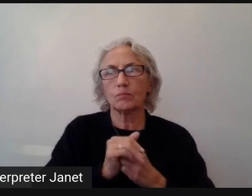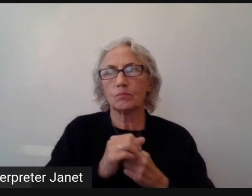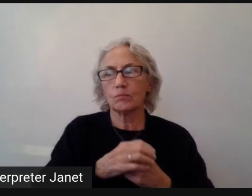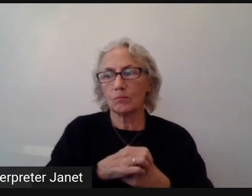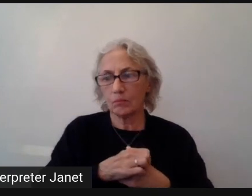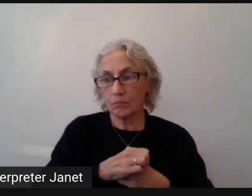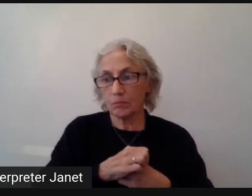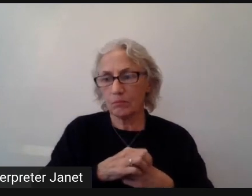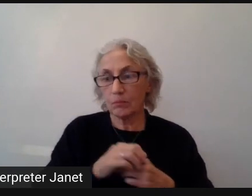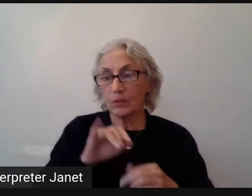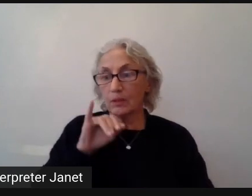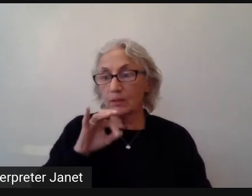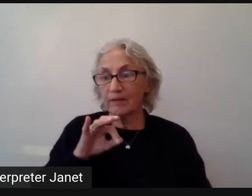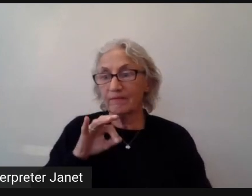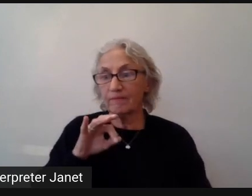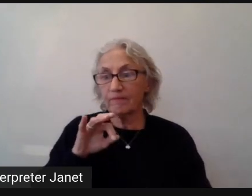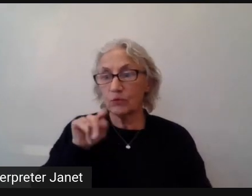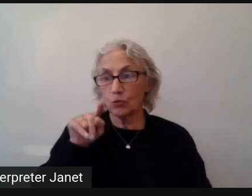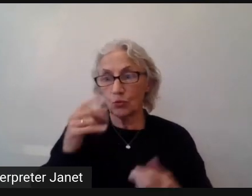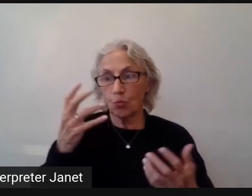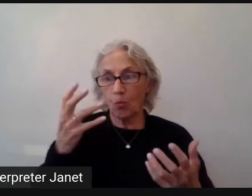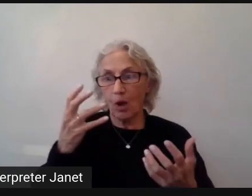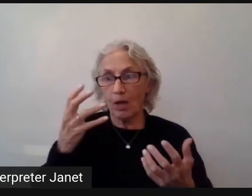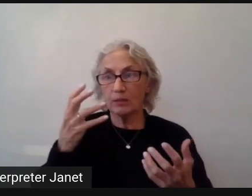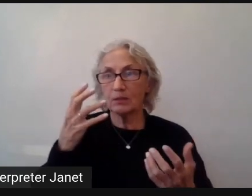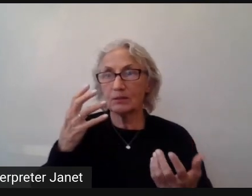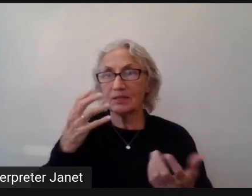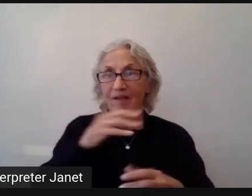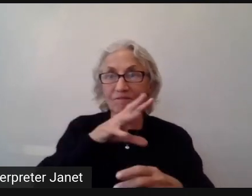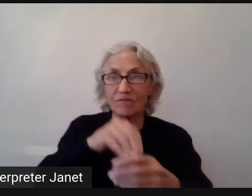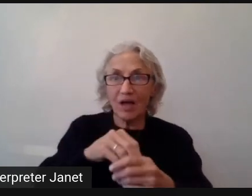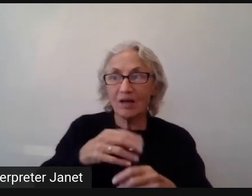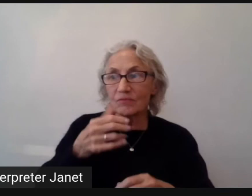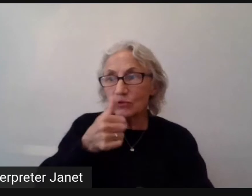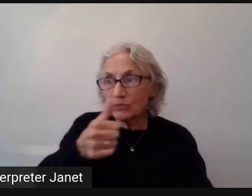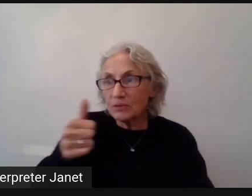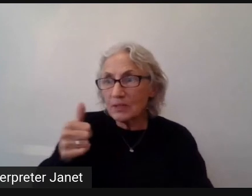If you want to get involved into accessibility, we usually try